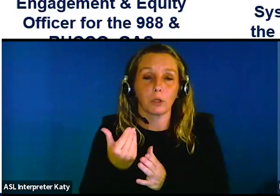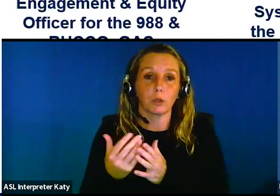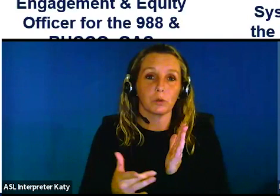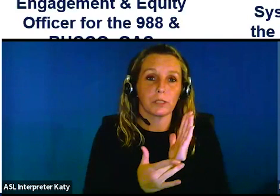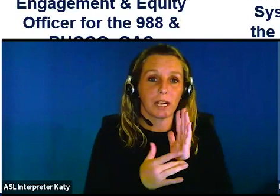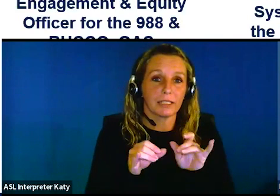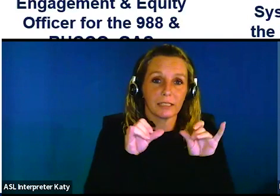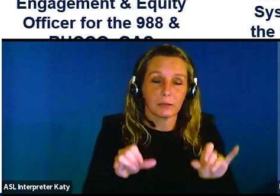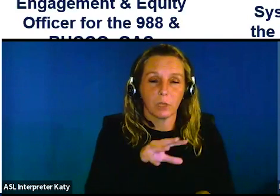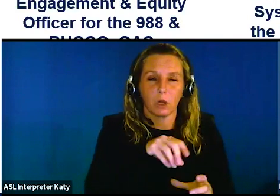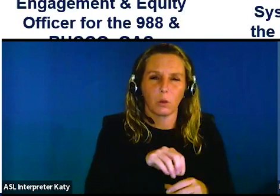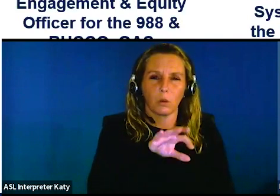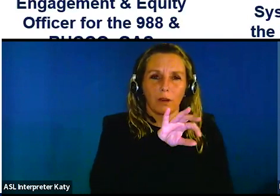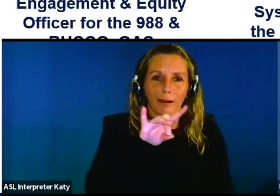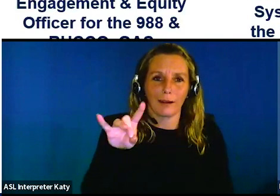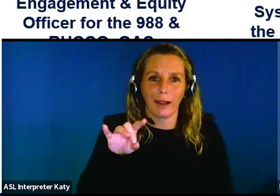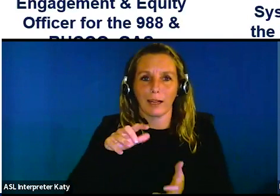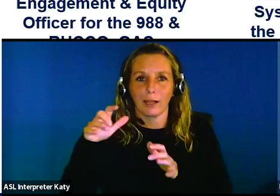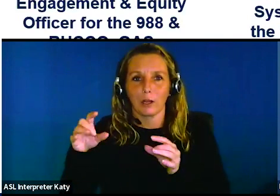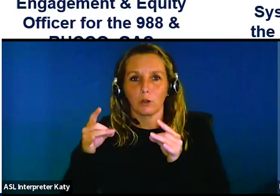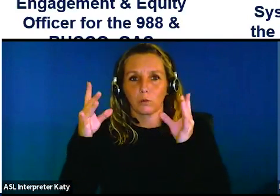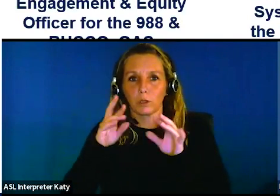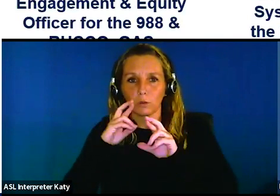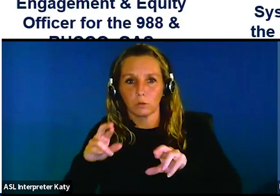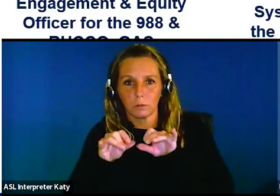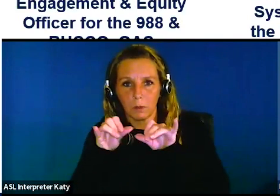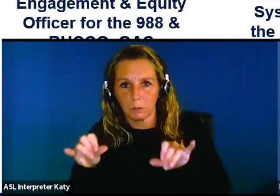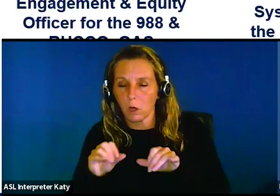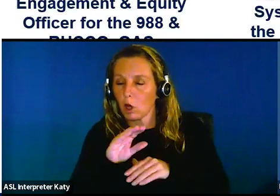response systems that they are all accessible,